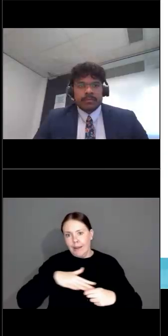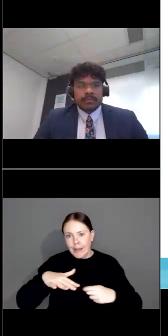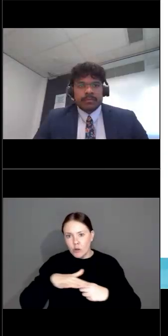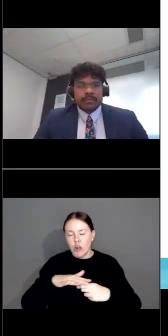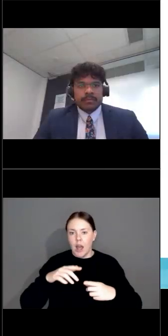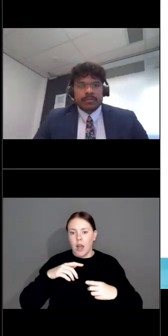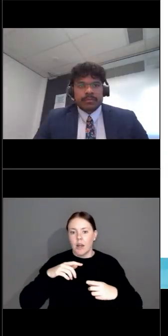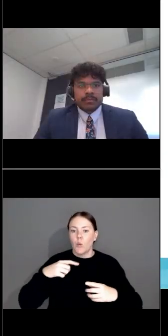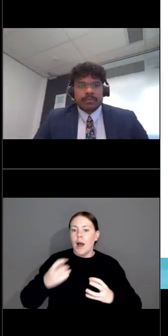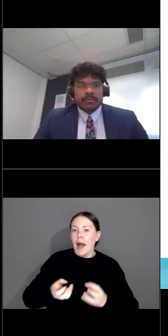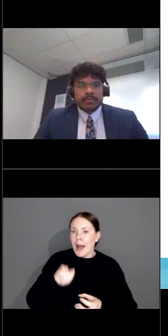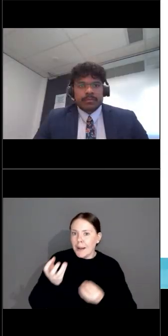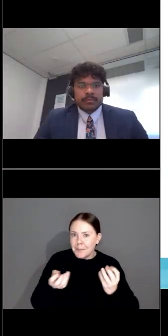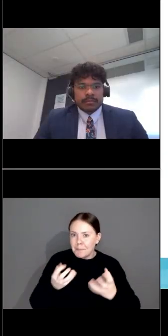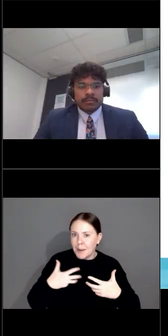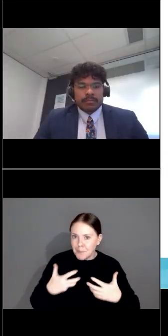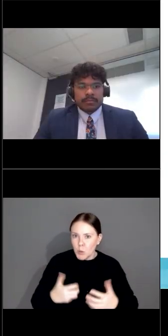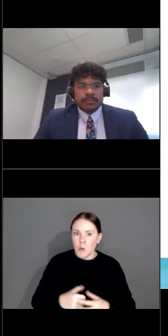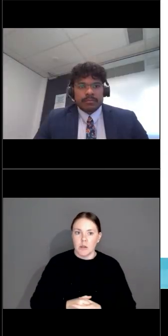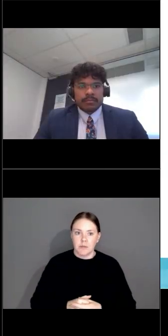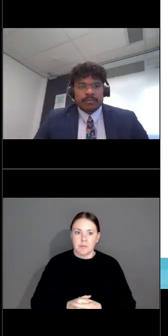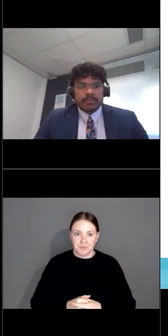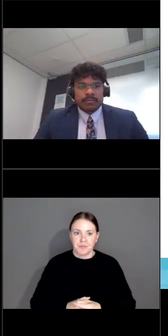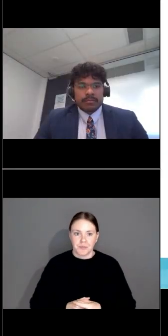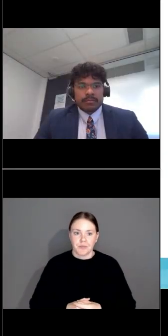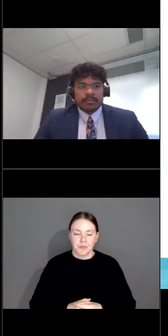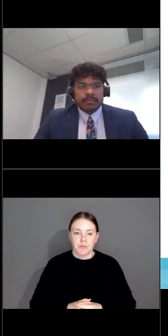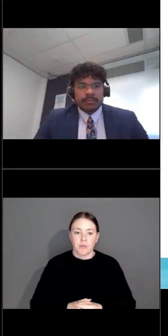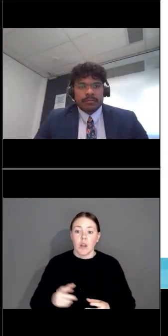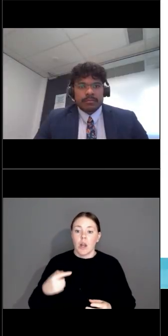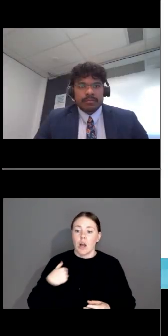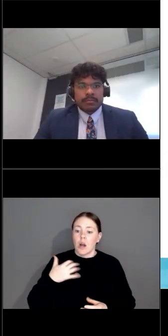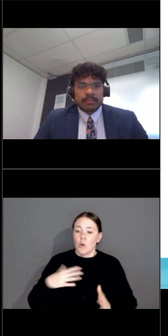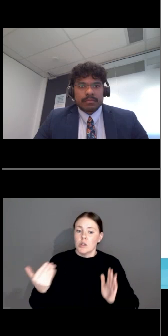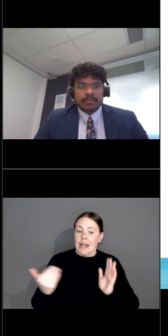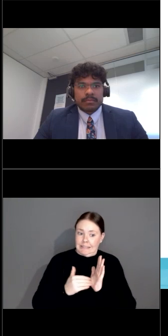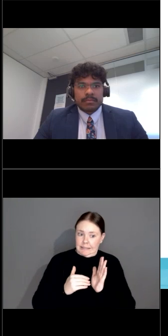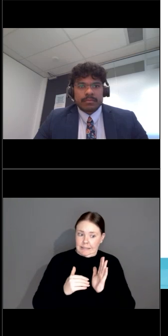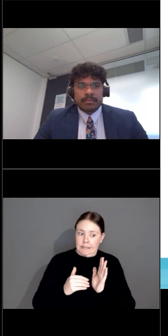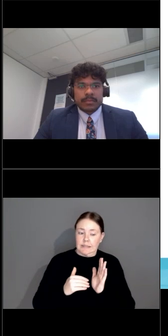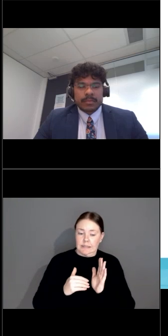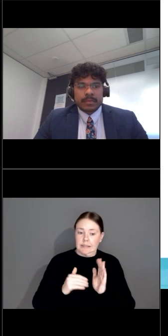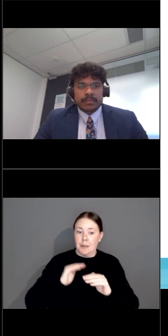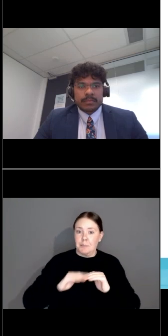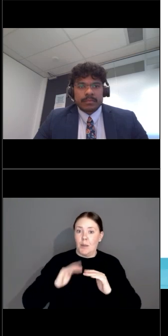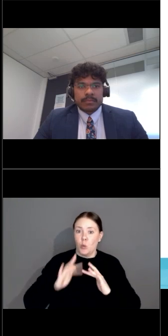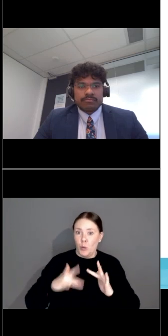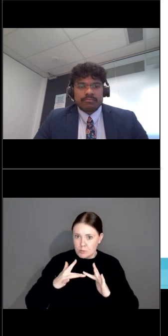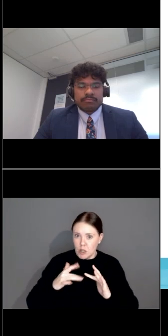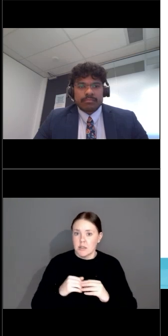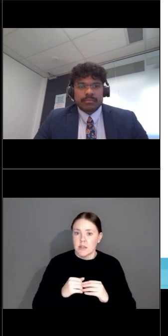S update what I was just going to mention as well about the website is um as the Blurred Borders um